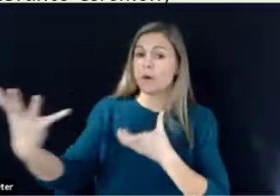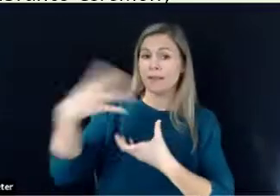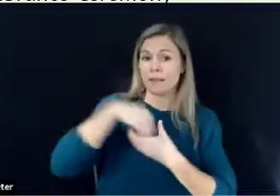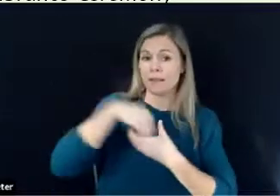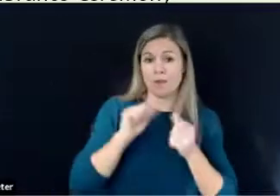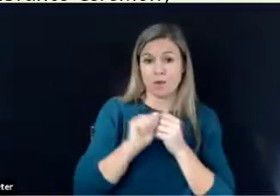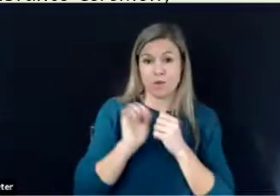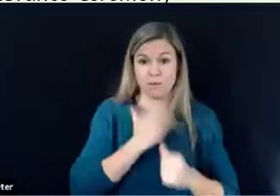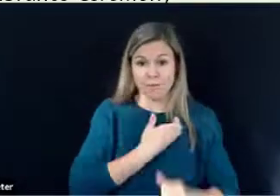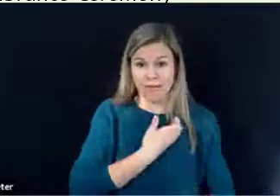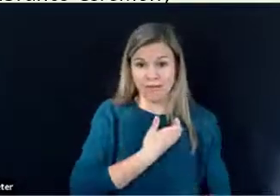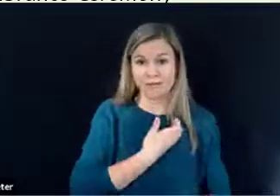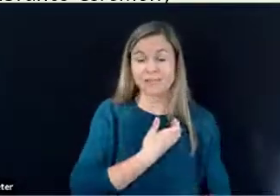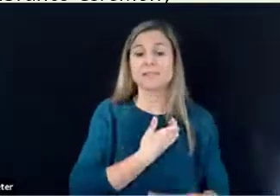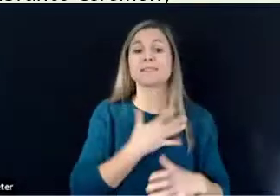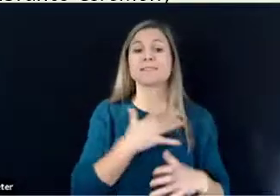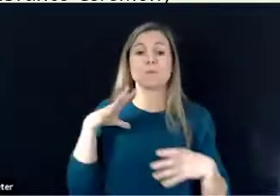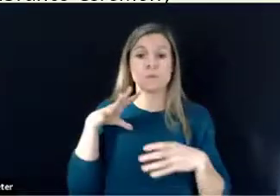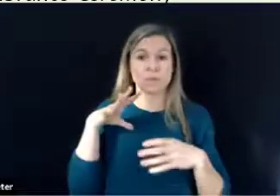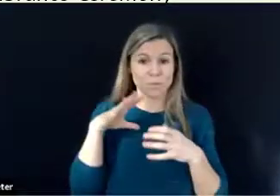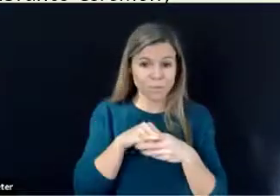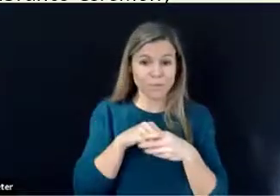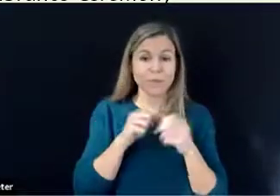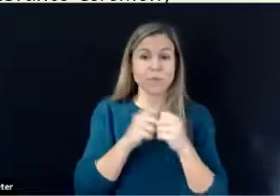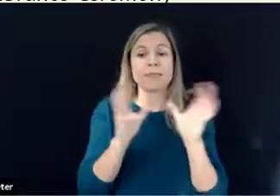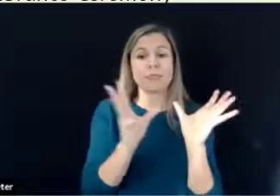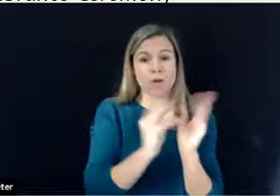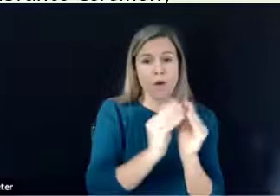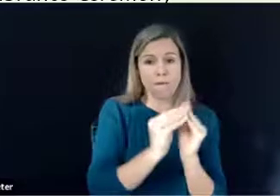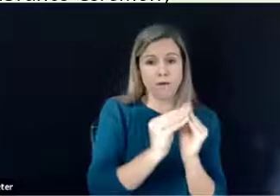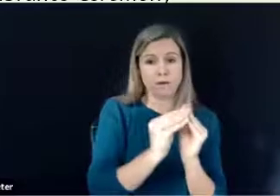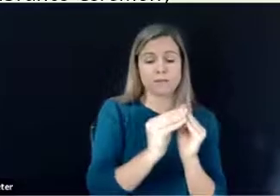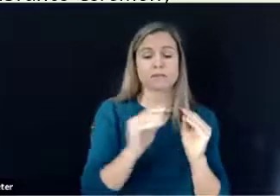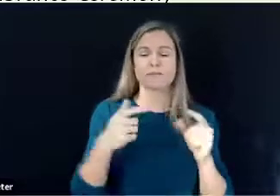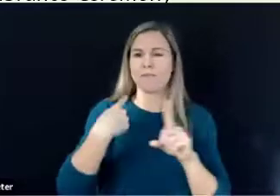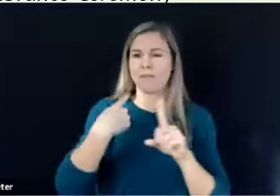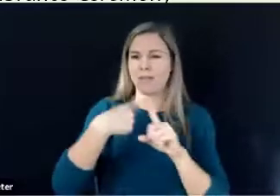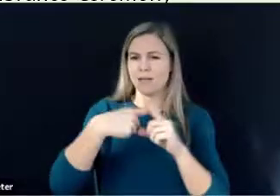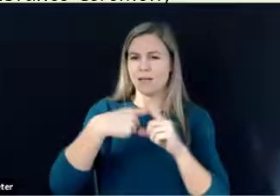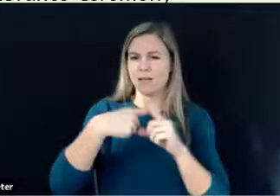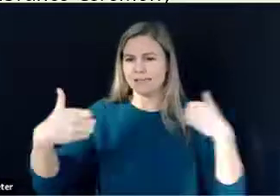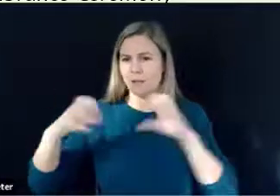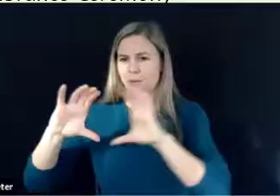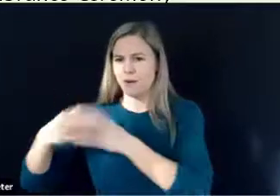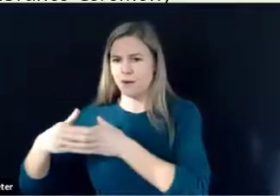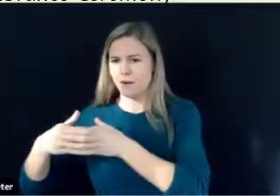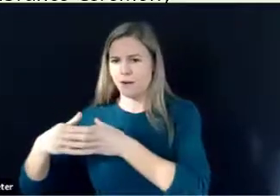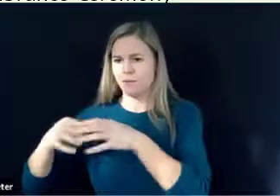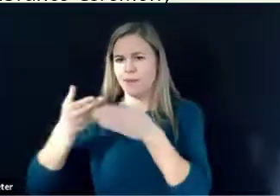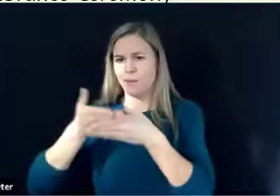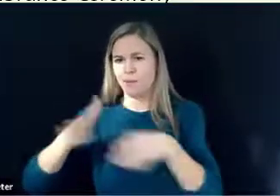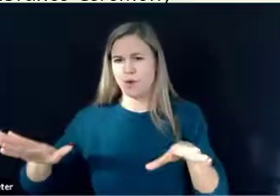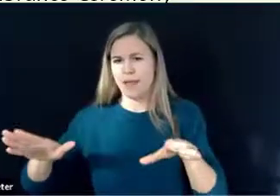in the conference sessions, we also had separate sessions for them as well dating back to 2011.